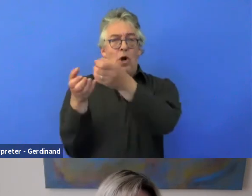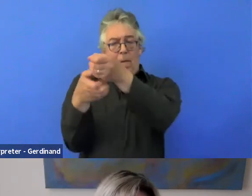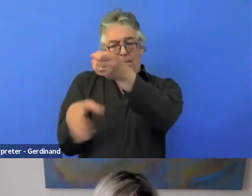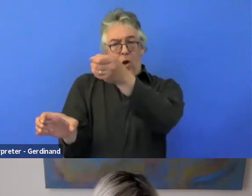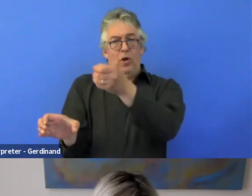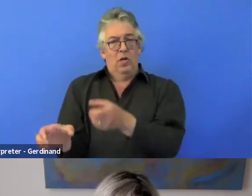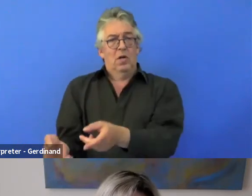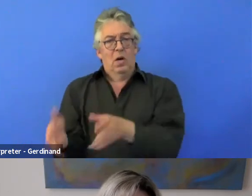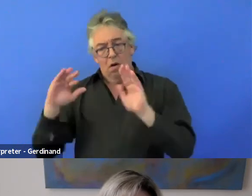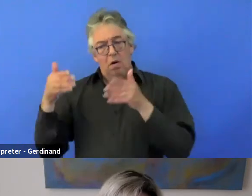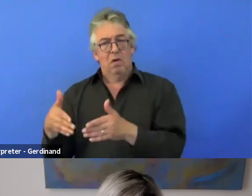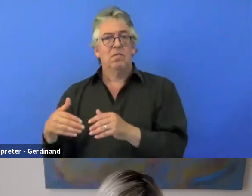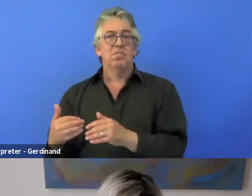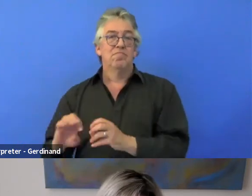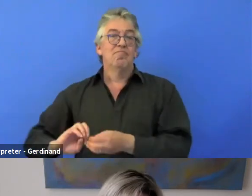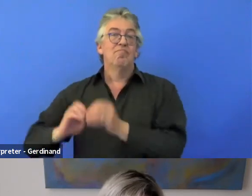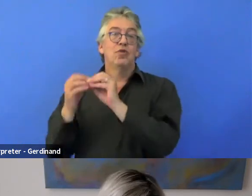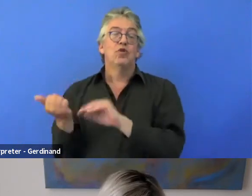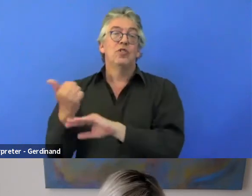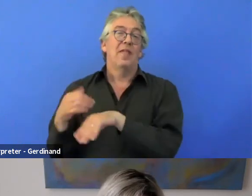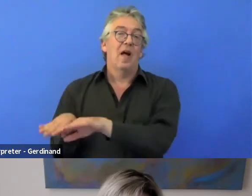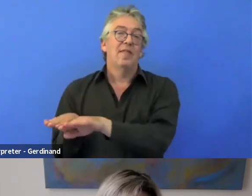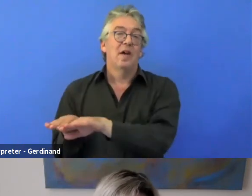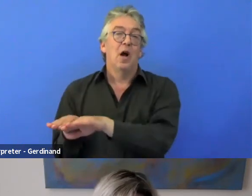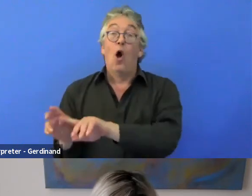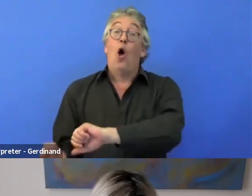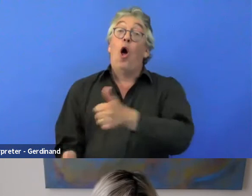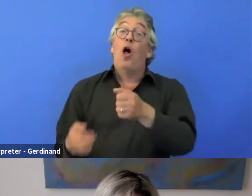However, they also have another arm which is doing legislation,